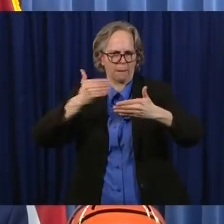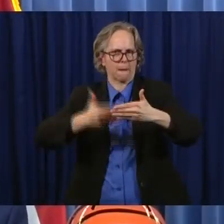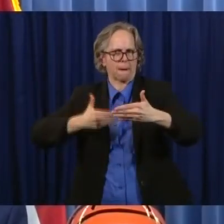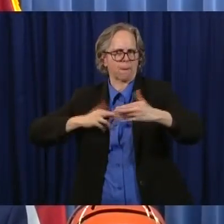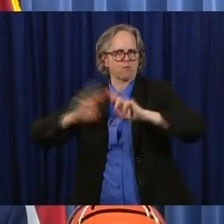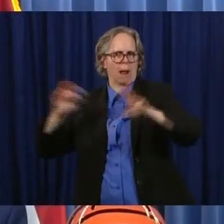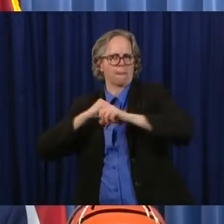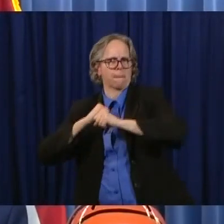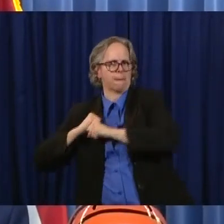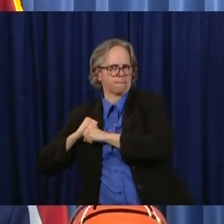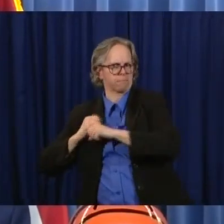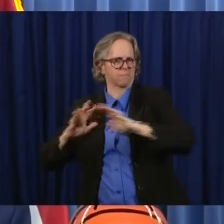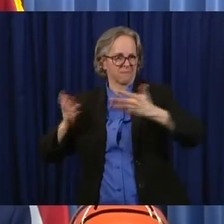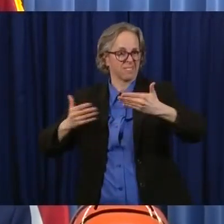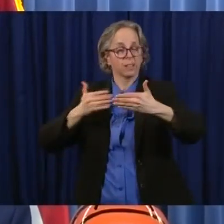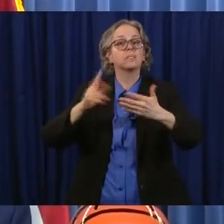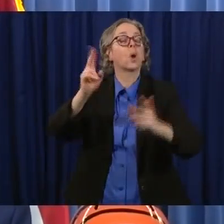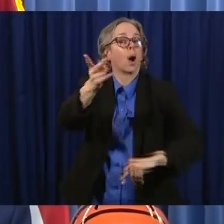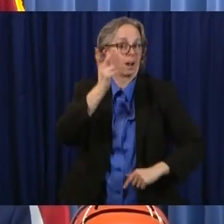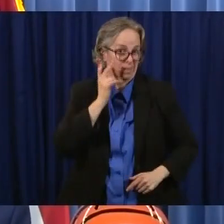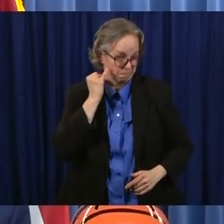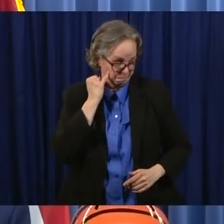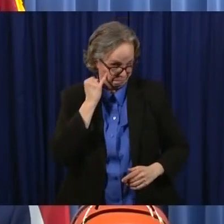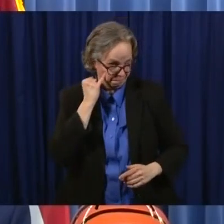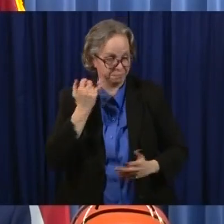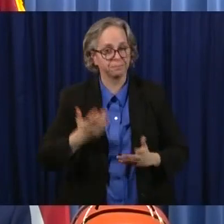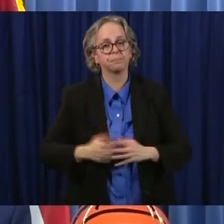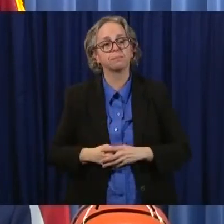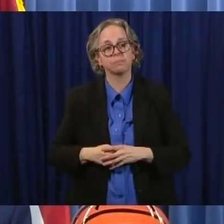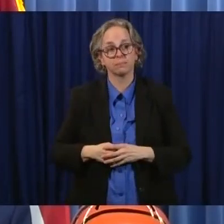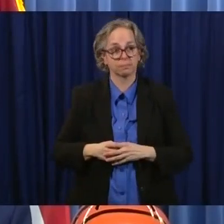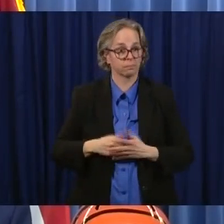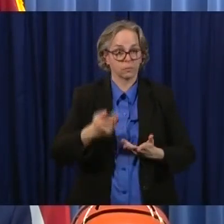DOESN'T WORK AS EFFECTIVELY AS YOU THINK IT WILL, THEN THERE ARE OTHER BARRIERS TO PROTECT